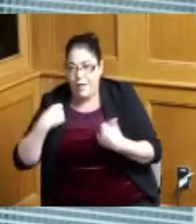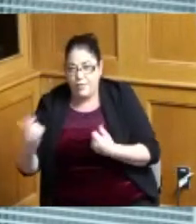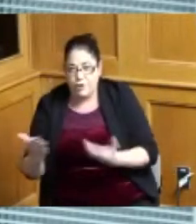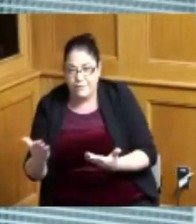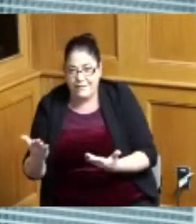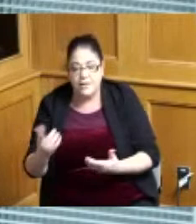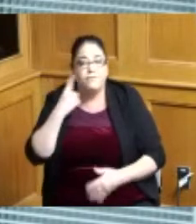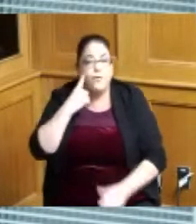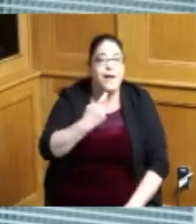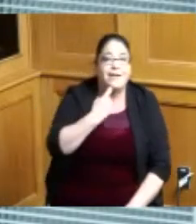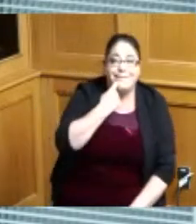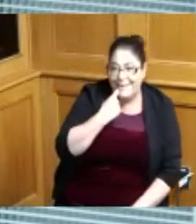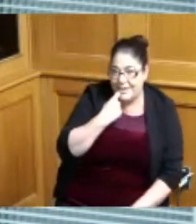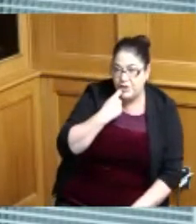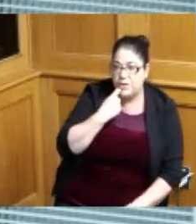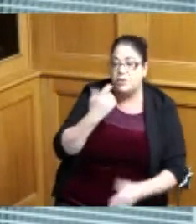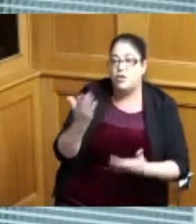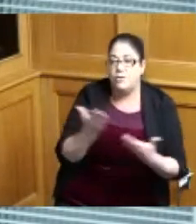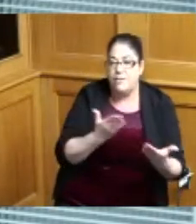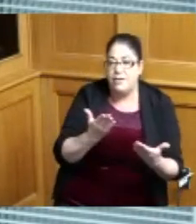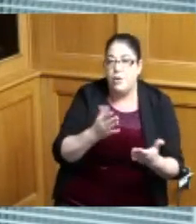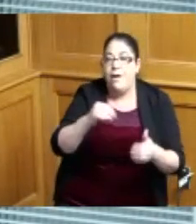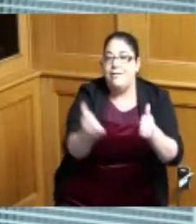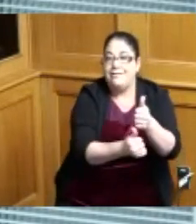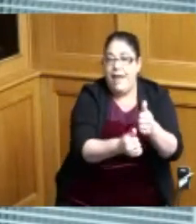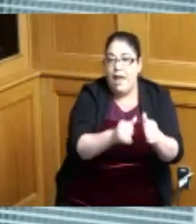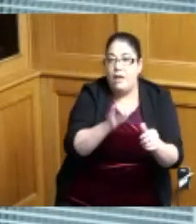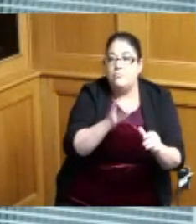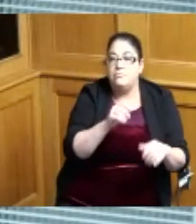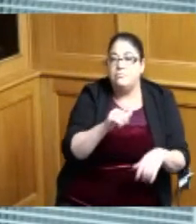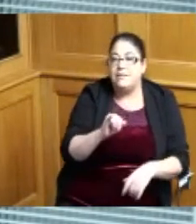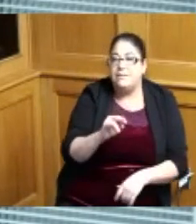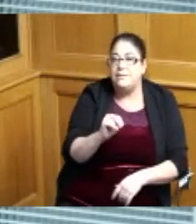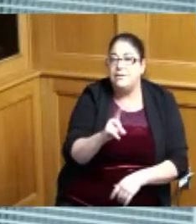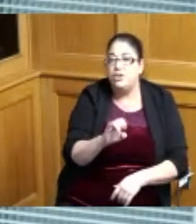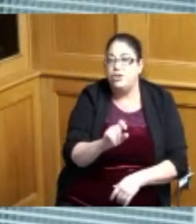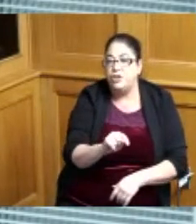need to remain in the indigent care levy versus being able to come into the mental health levy